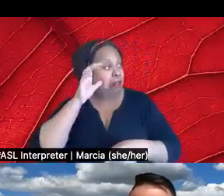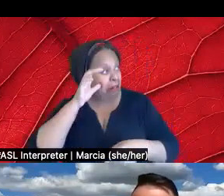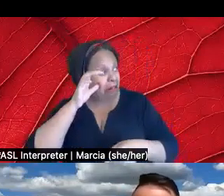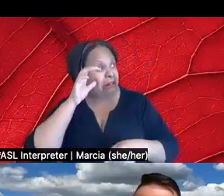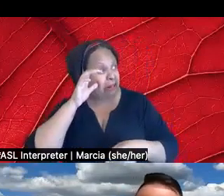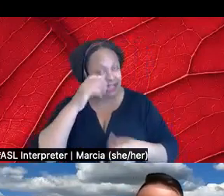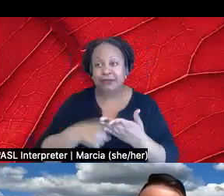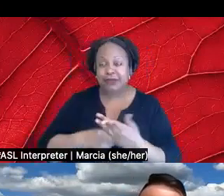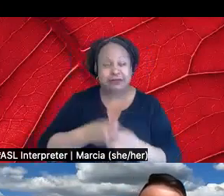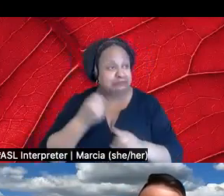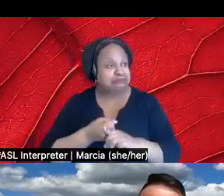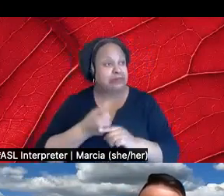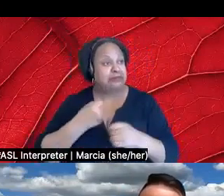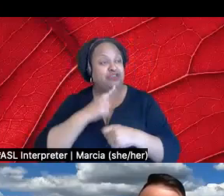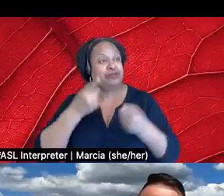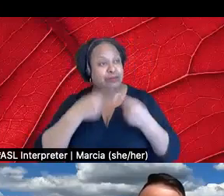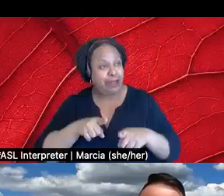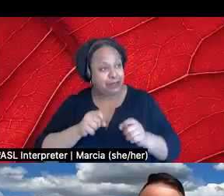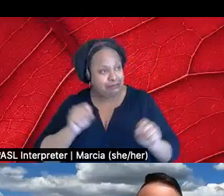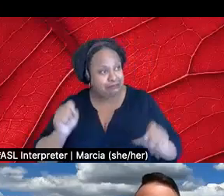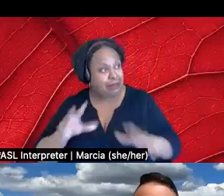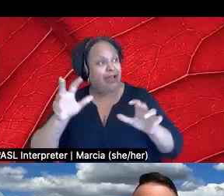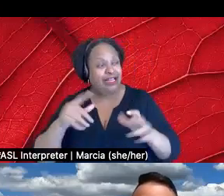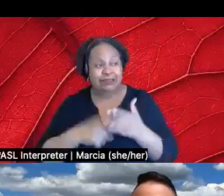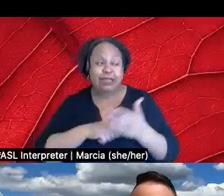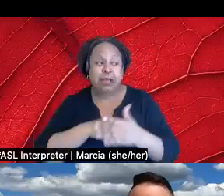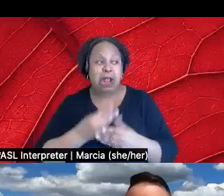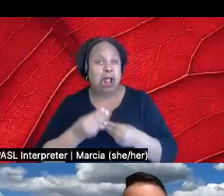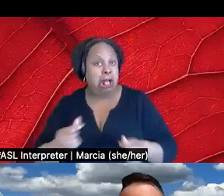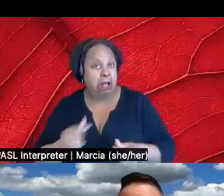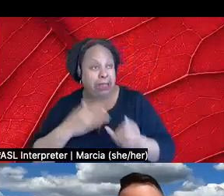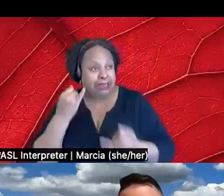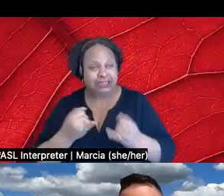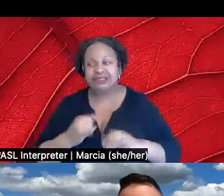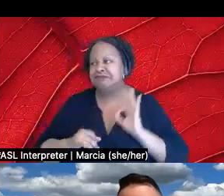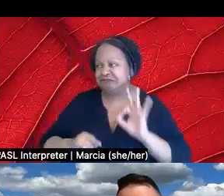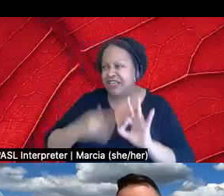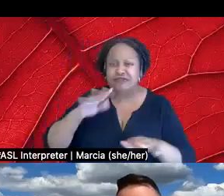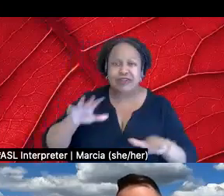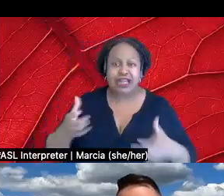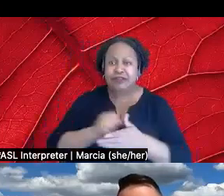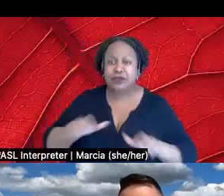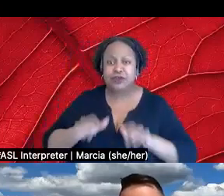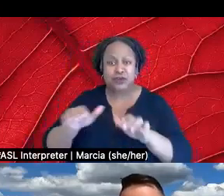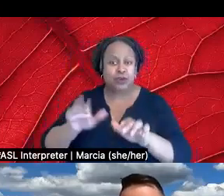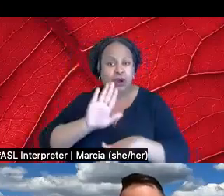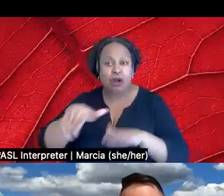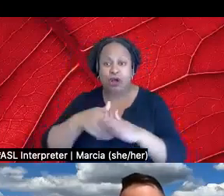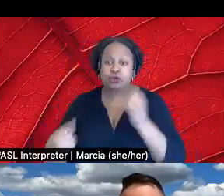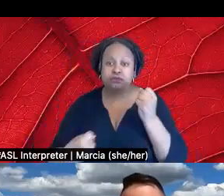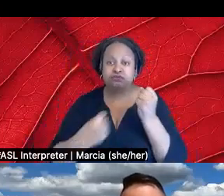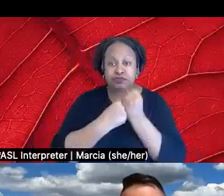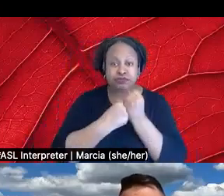But thank you, Natalie, for everything you do and for all of the support. It's just can't thank you enough again.